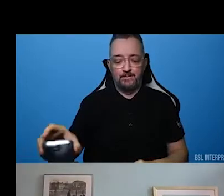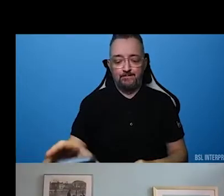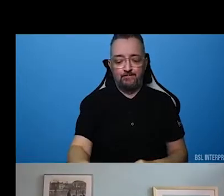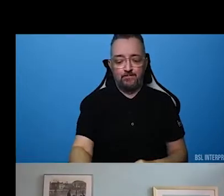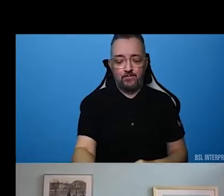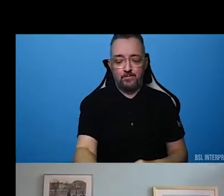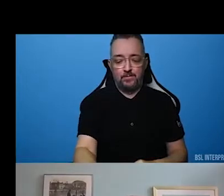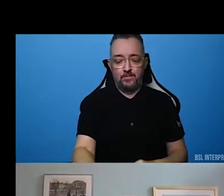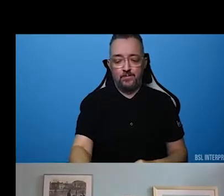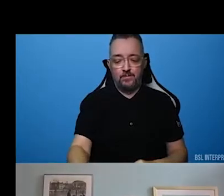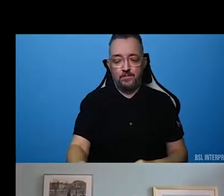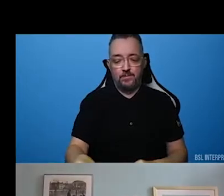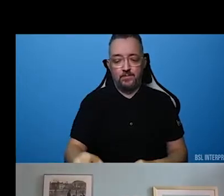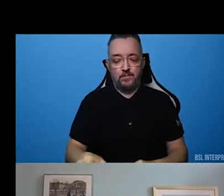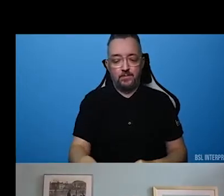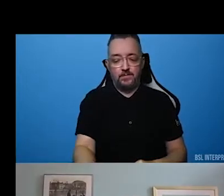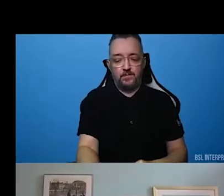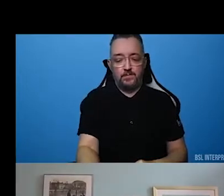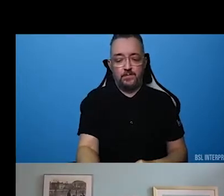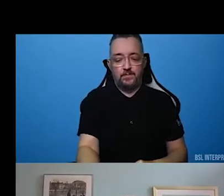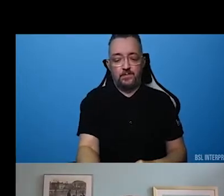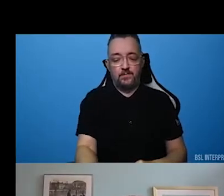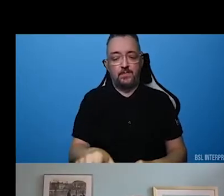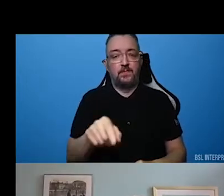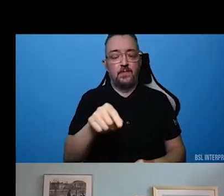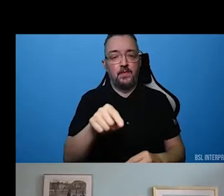In Scotland there's been over the past couple decades